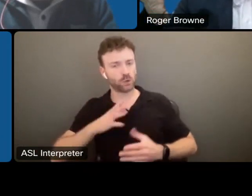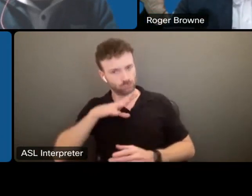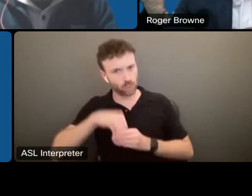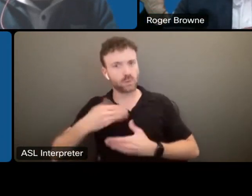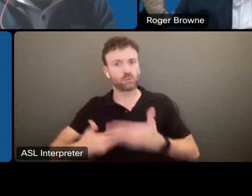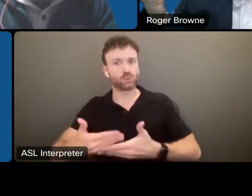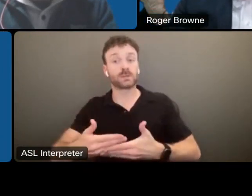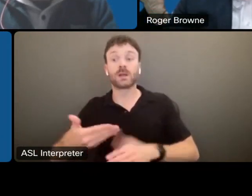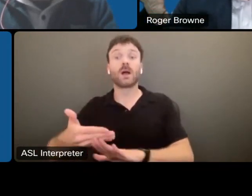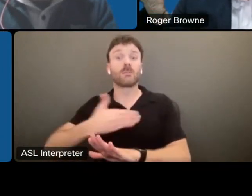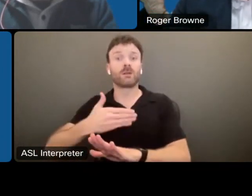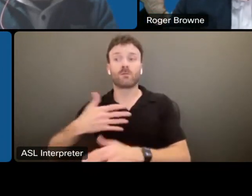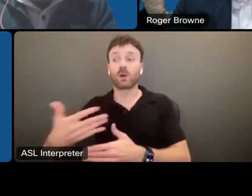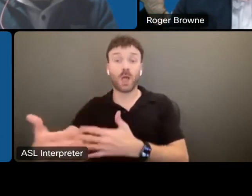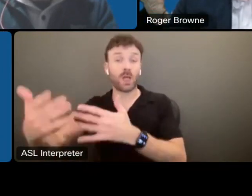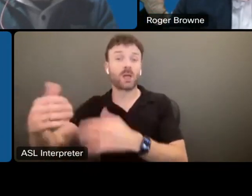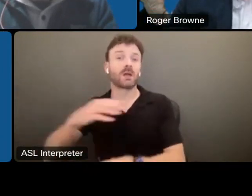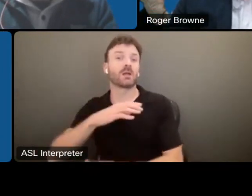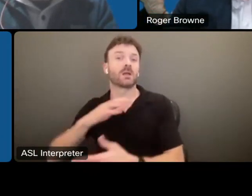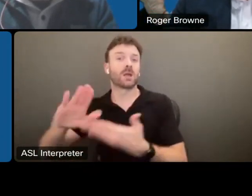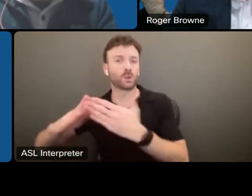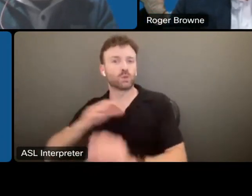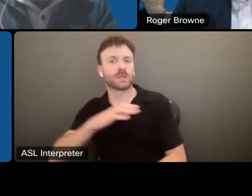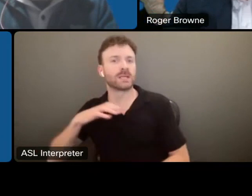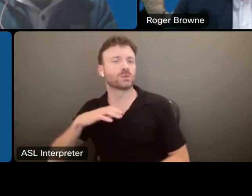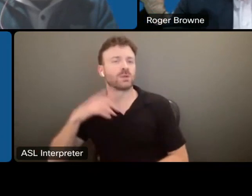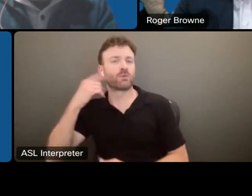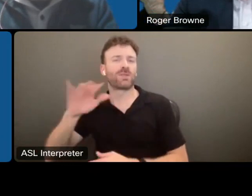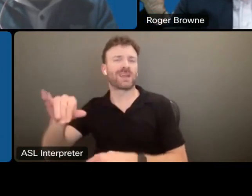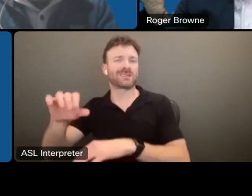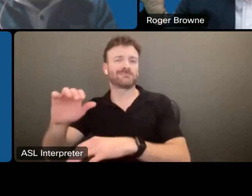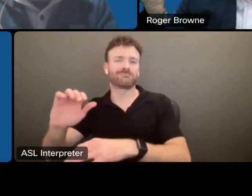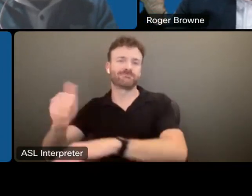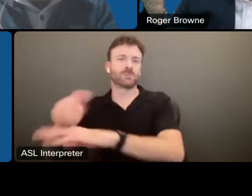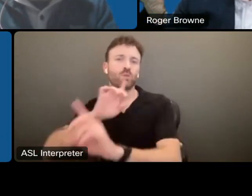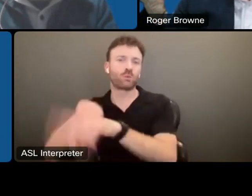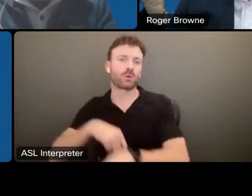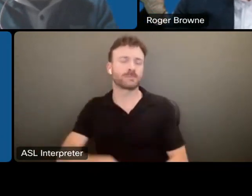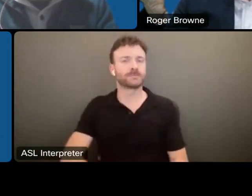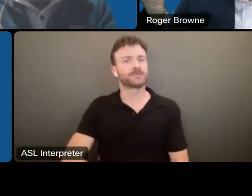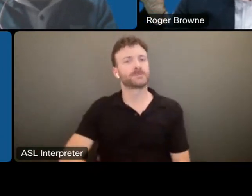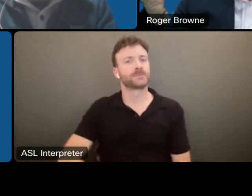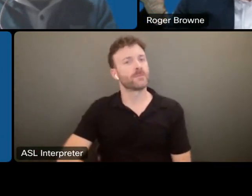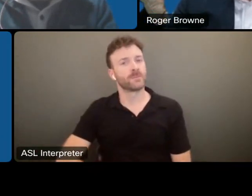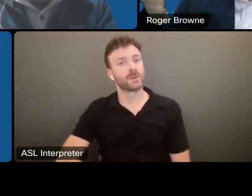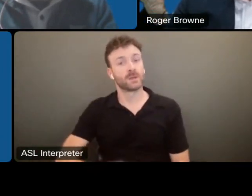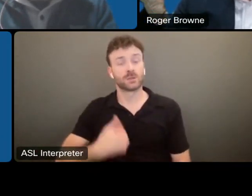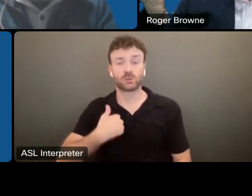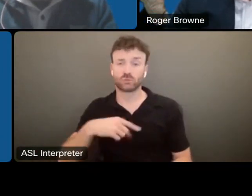it gets to community council and the staging report. So I really am looking forward to the future,